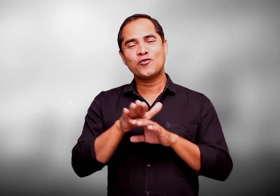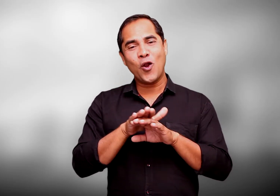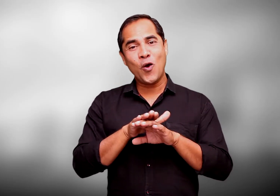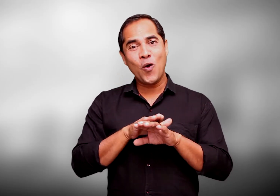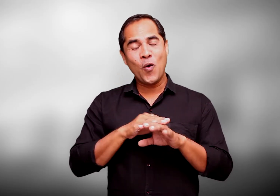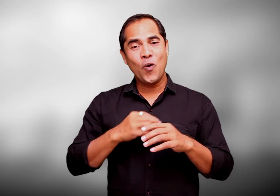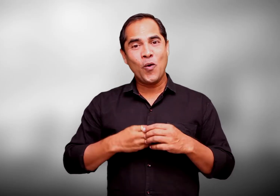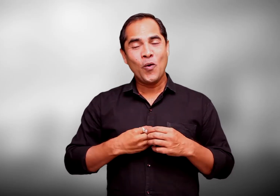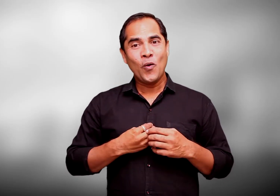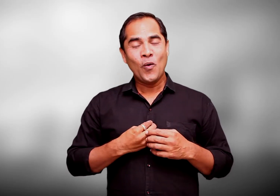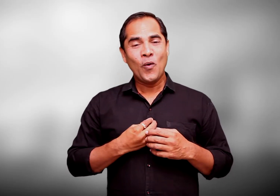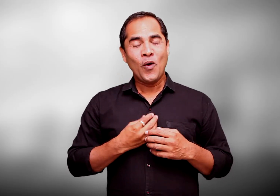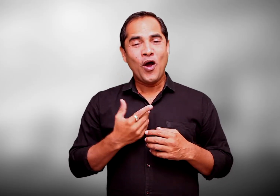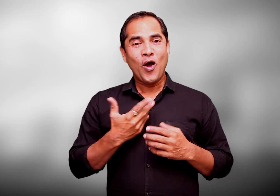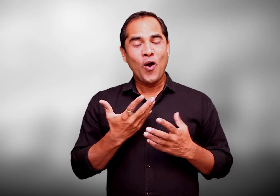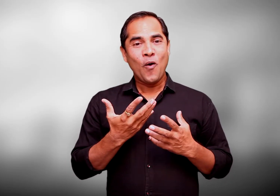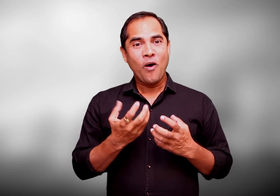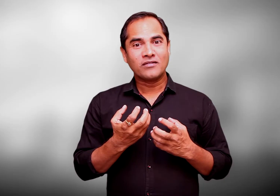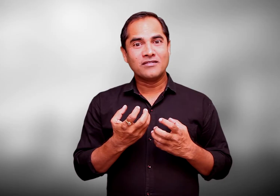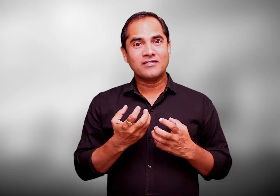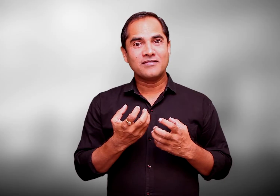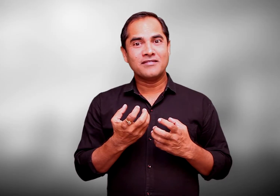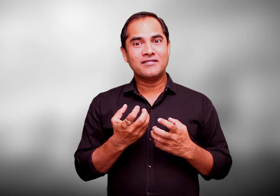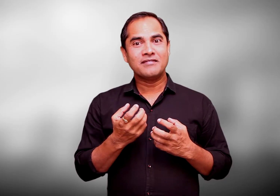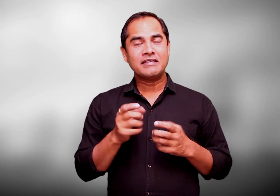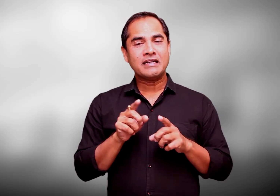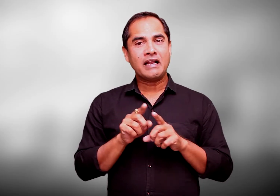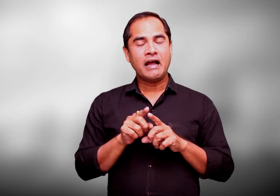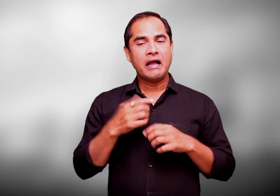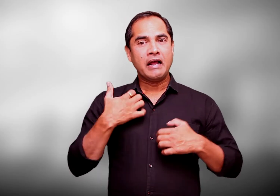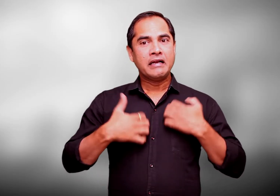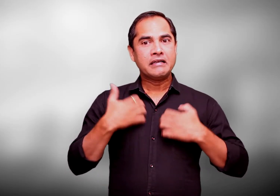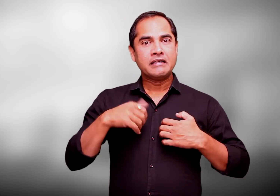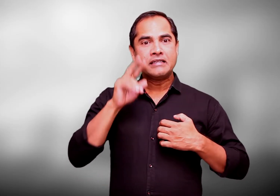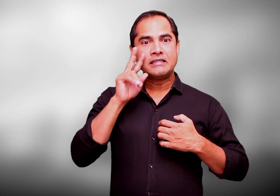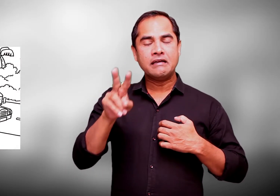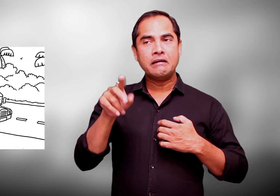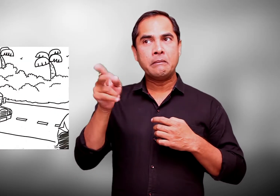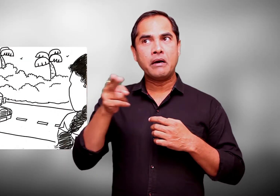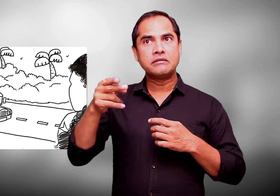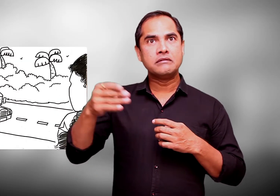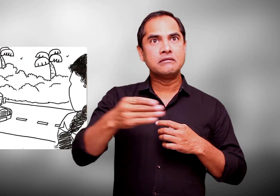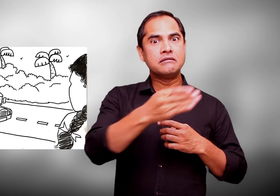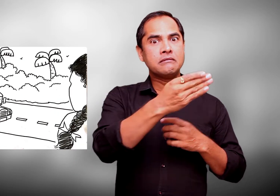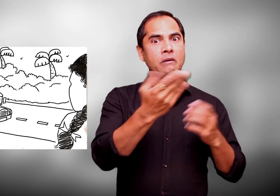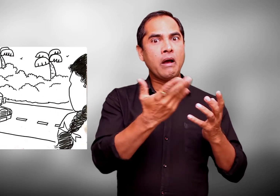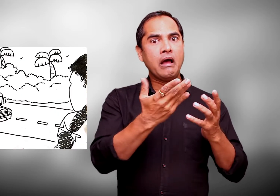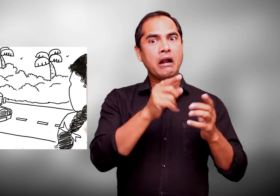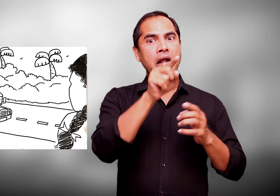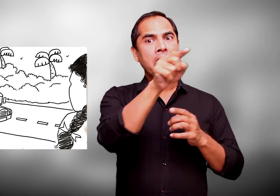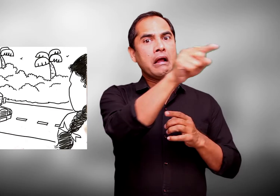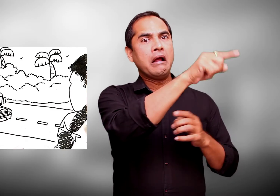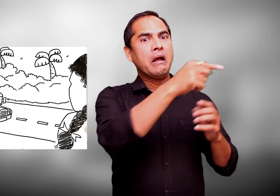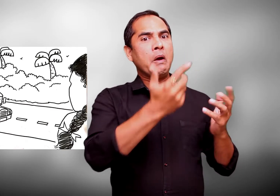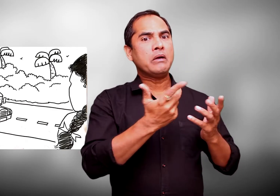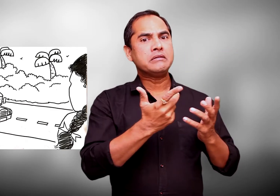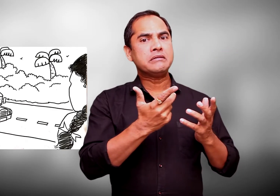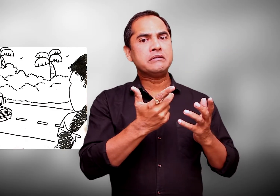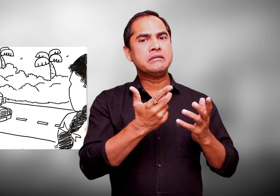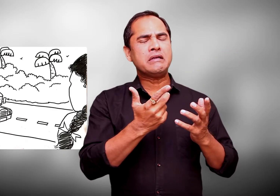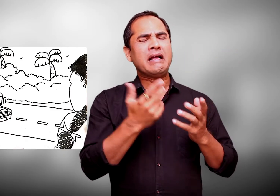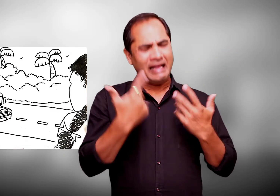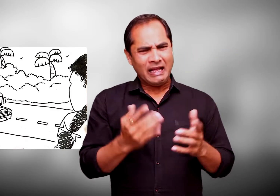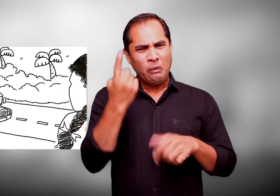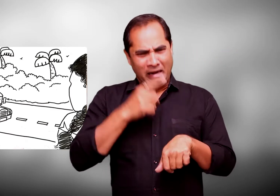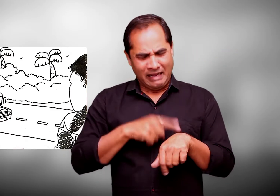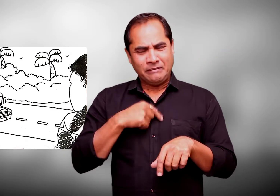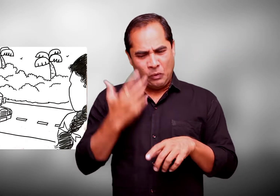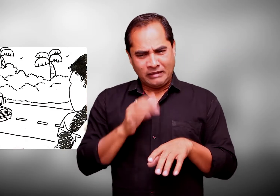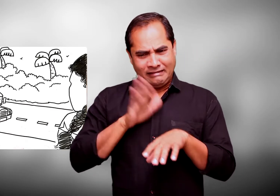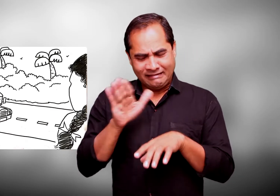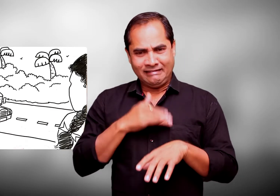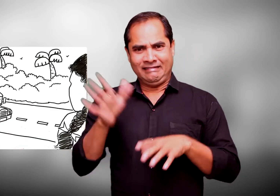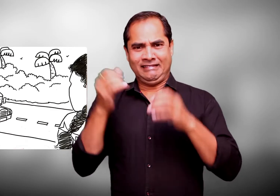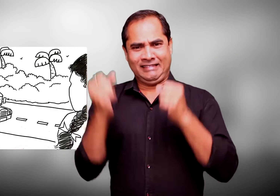gradually a tiny wish crept into her head and grew there. She wanted to ride